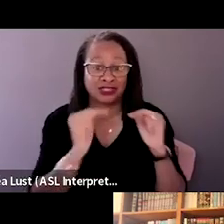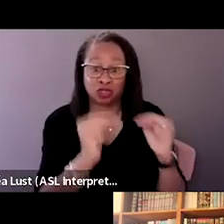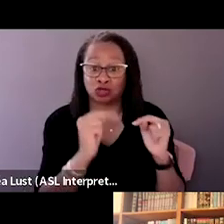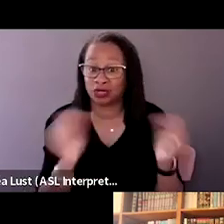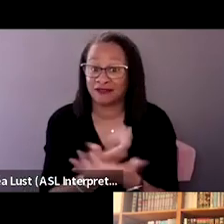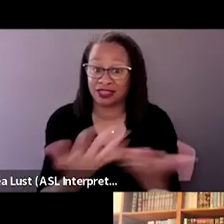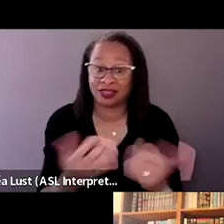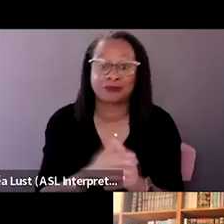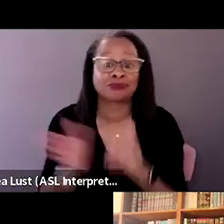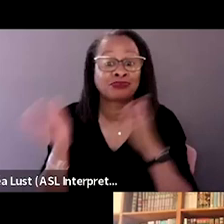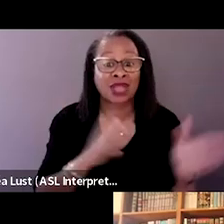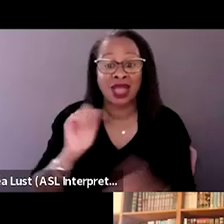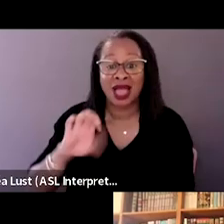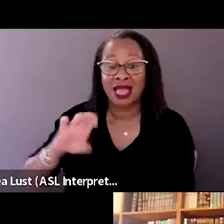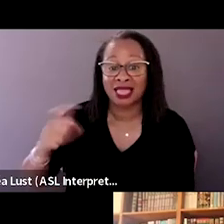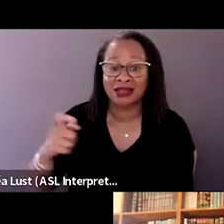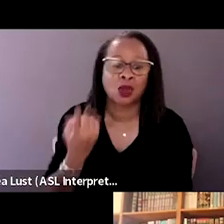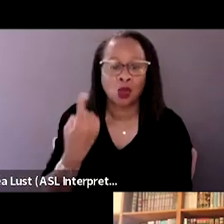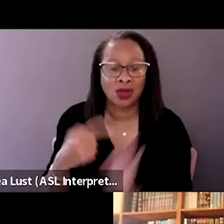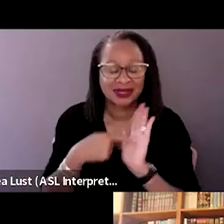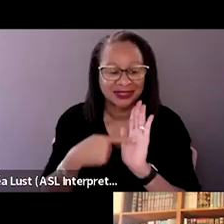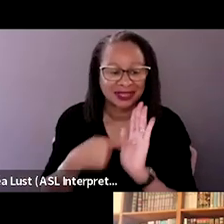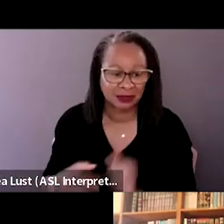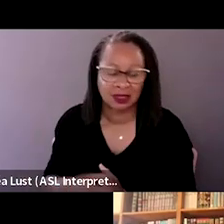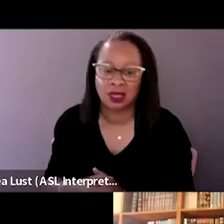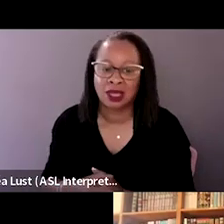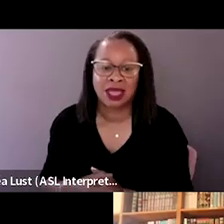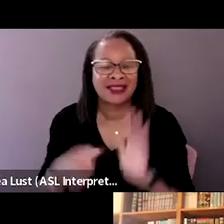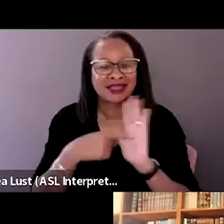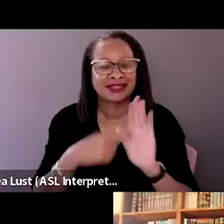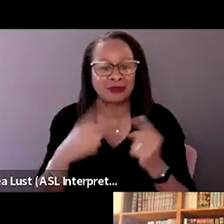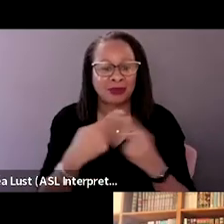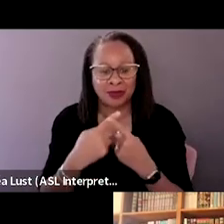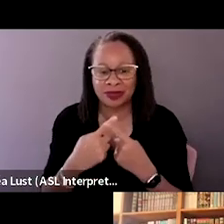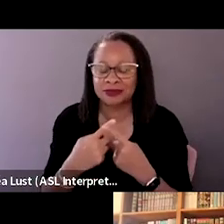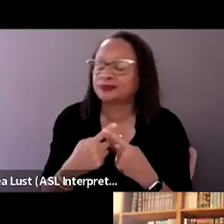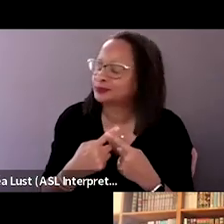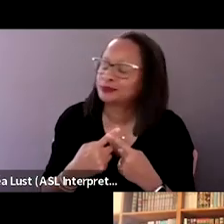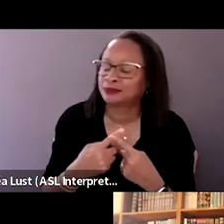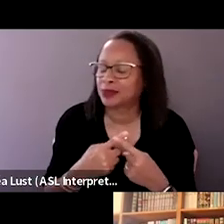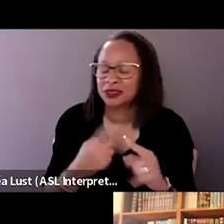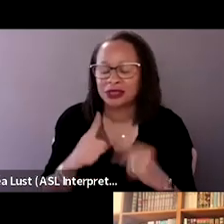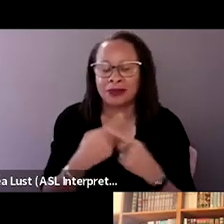I want just to give one example. The example is about the film of Raoul Peck, "I am Not Your Negro."